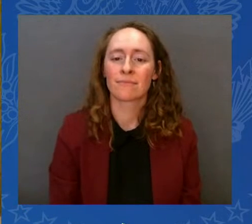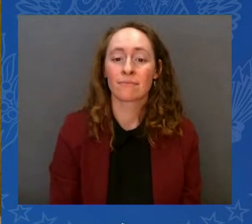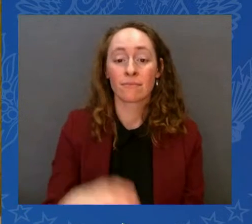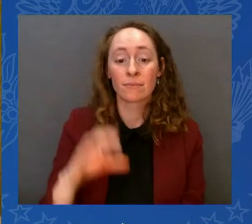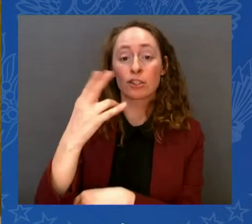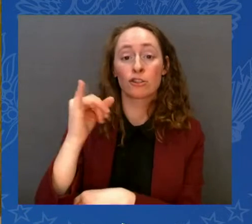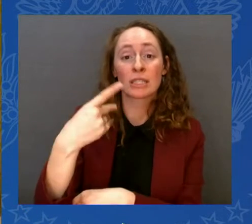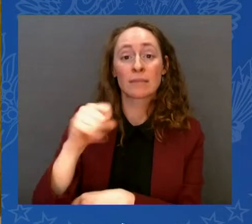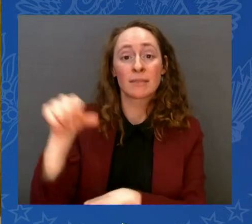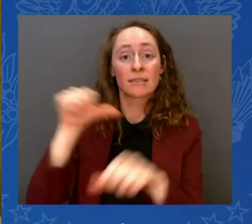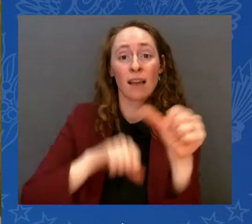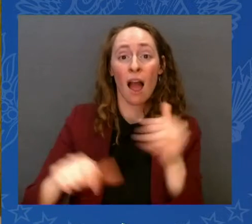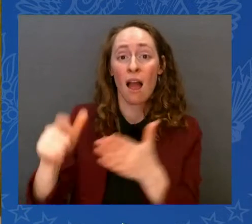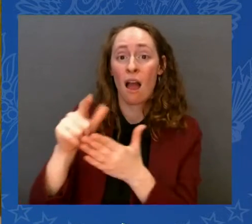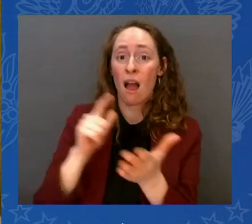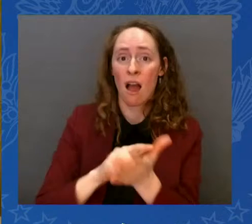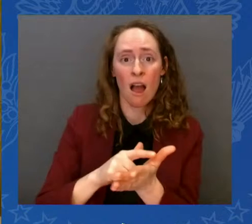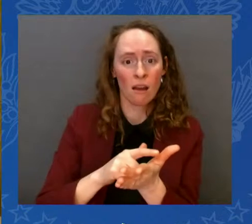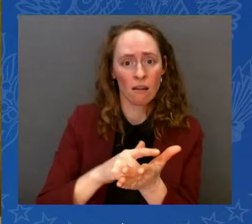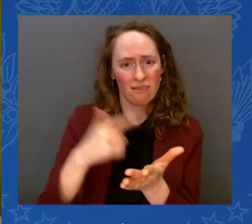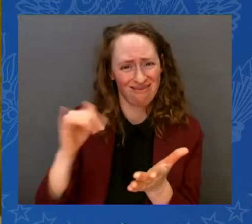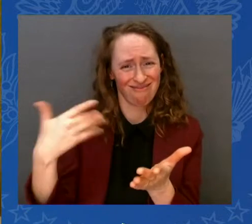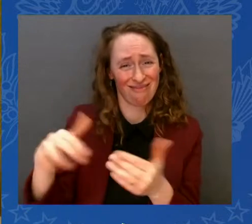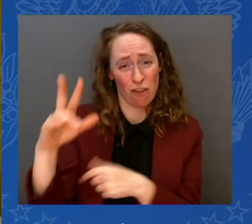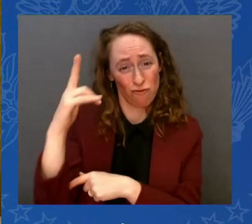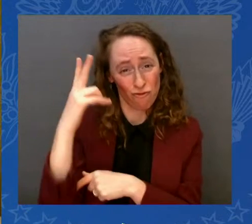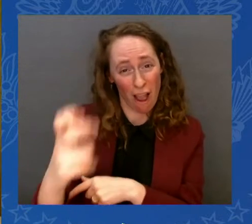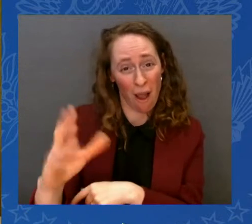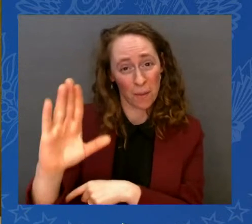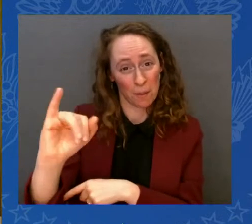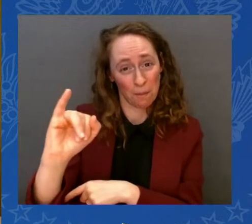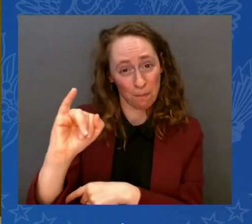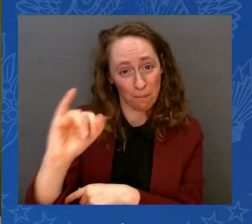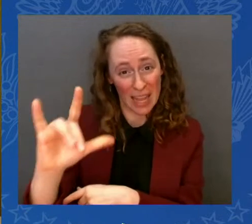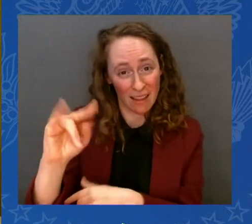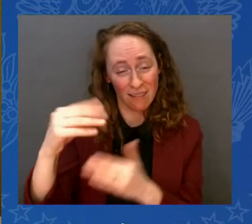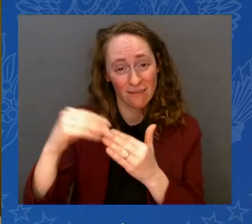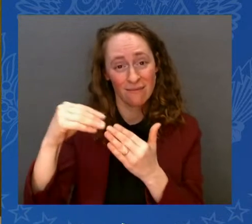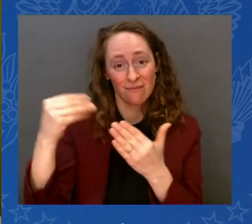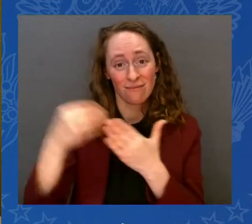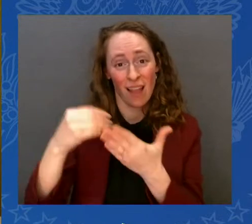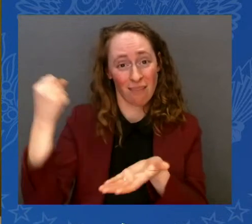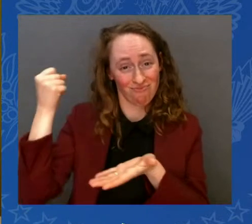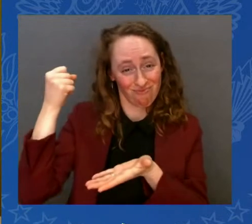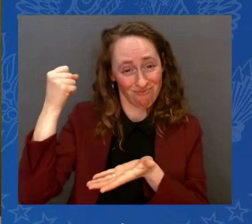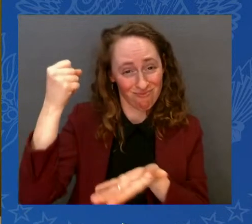in the near term in the United States making these chips and growing the economy. That was a bipartisan effort.